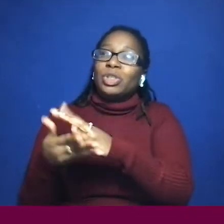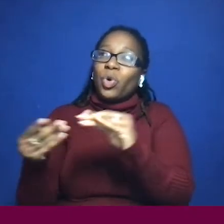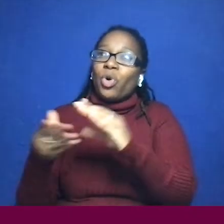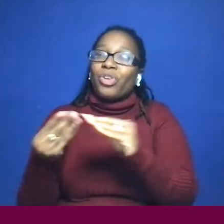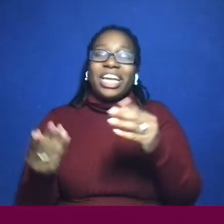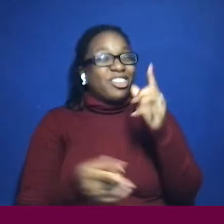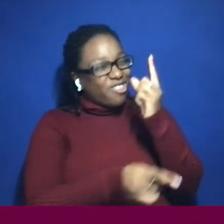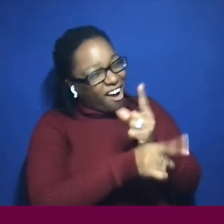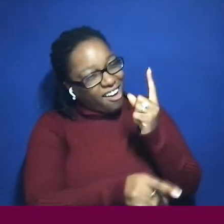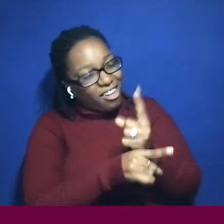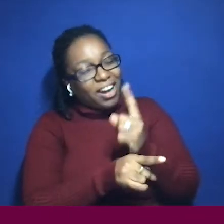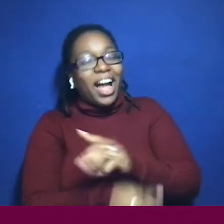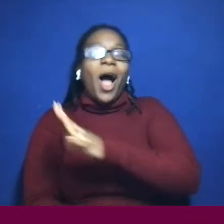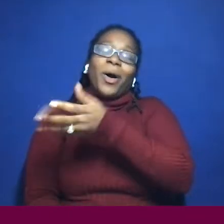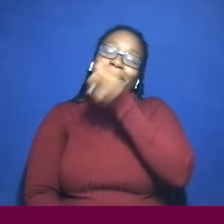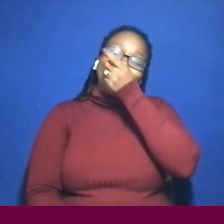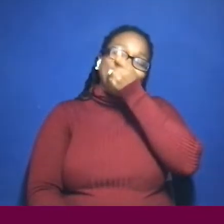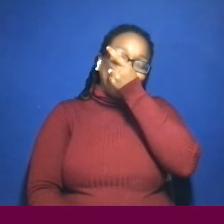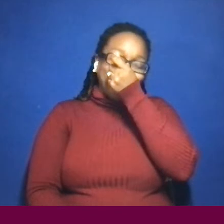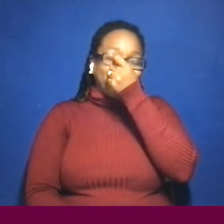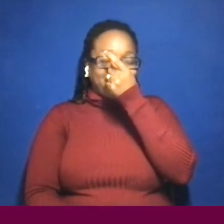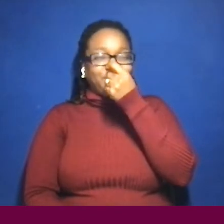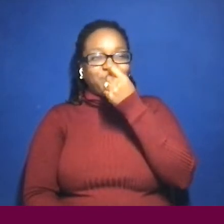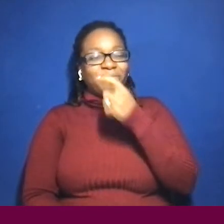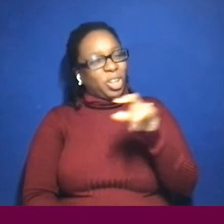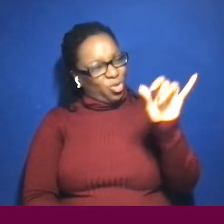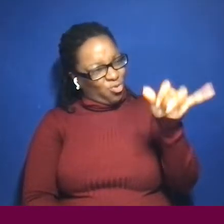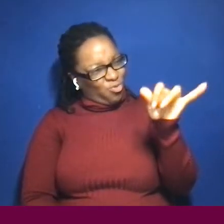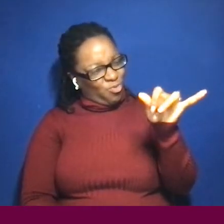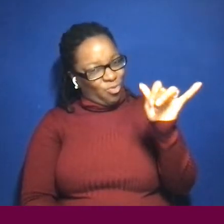Marcie Roth: Right. Sheri Fink: Yeah. Marcie Roth: Exactly. Right? And so